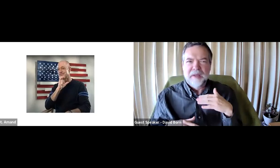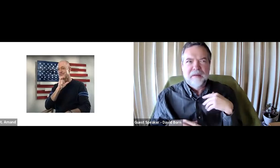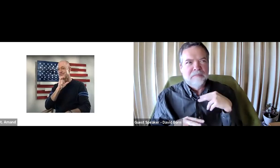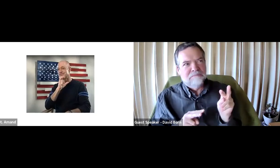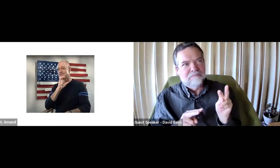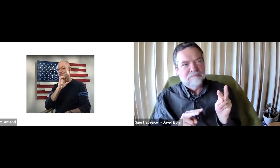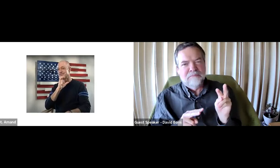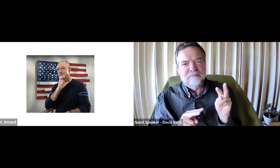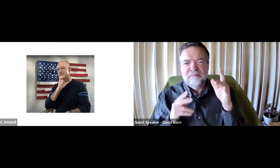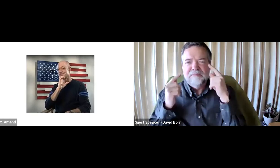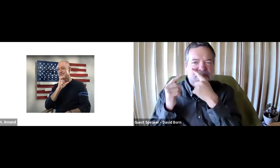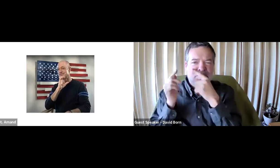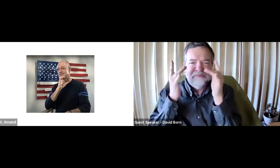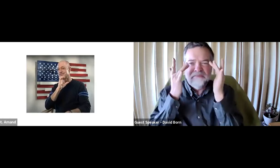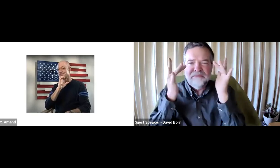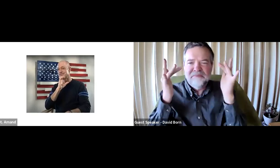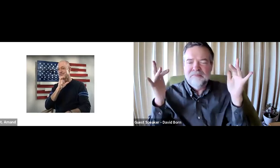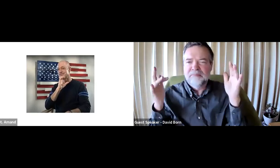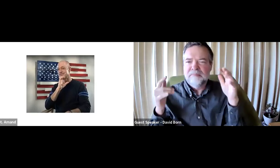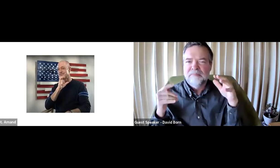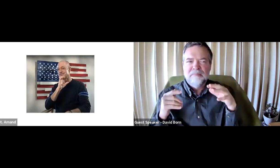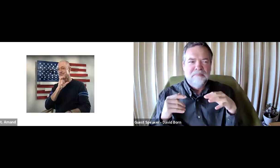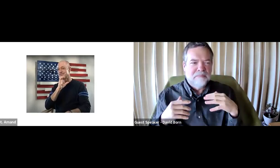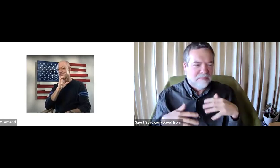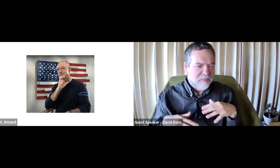just a strong presence when he would walk by,